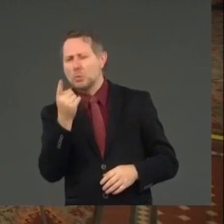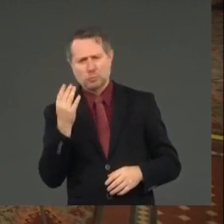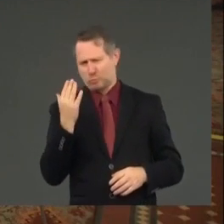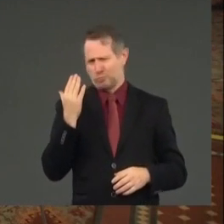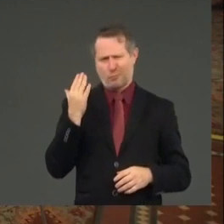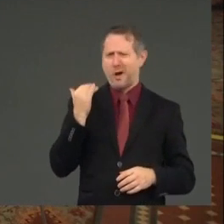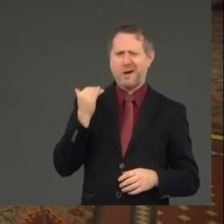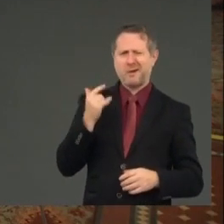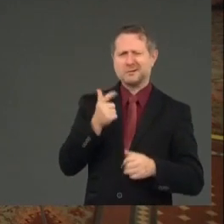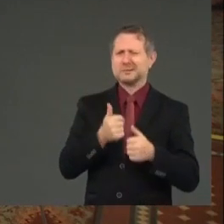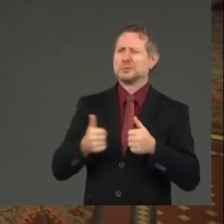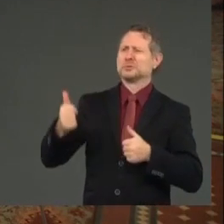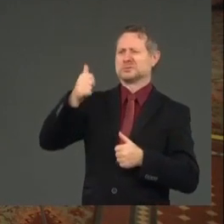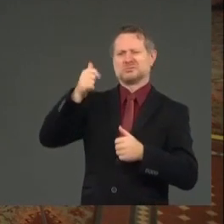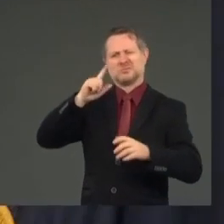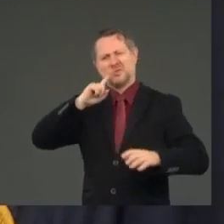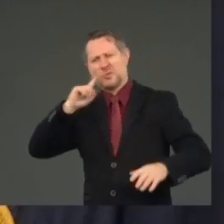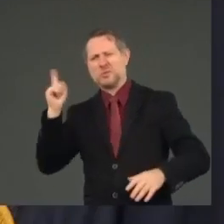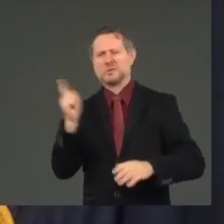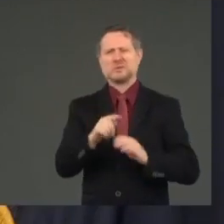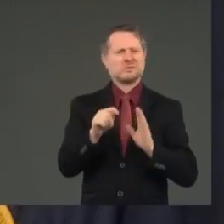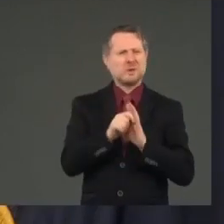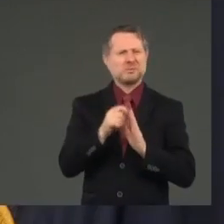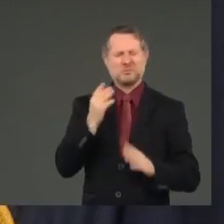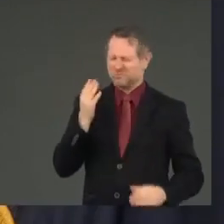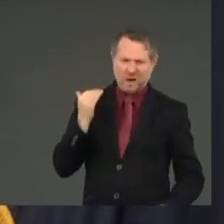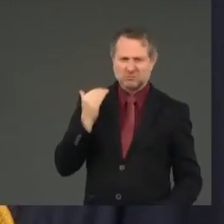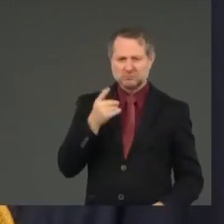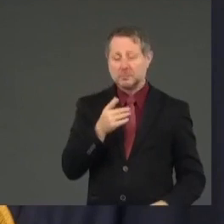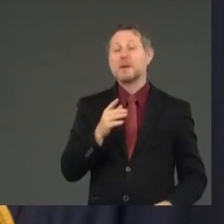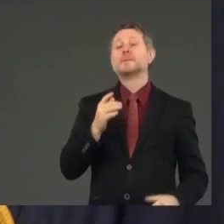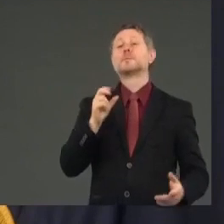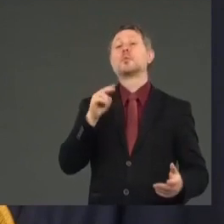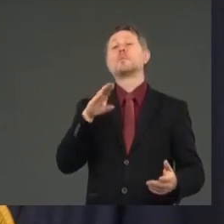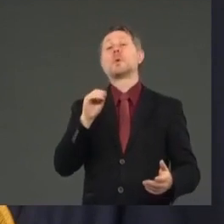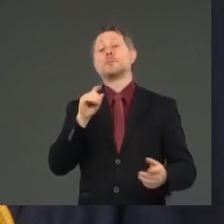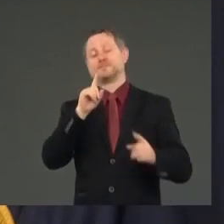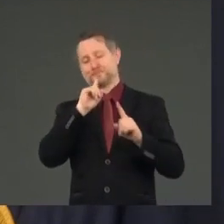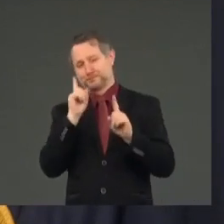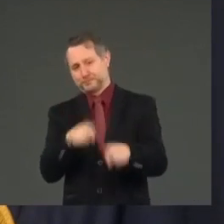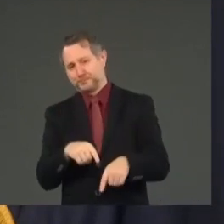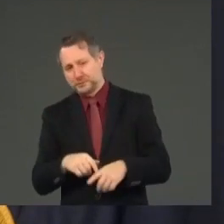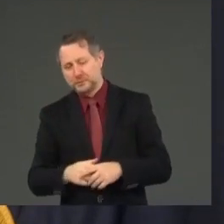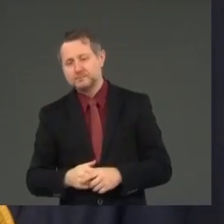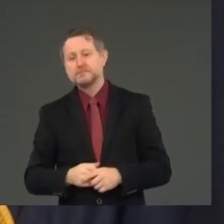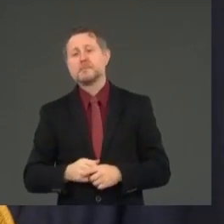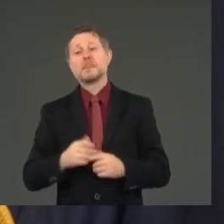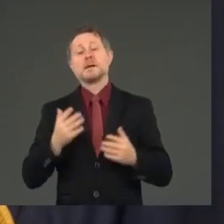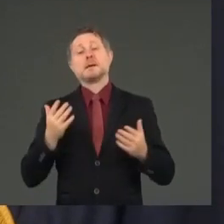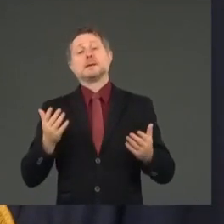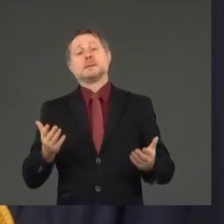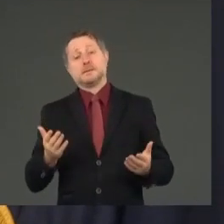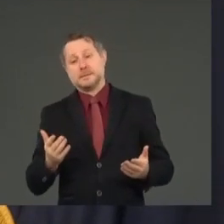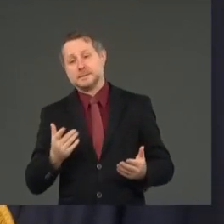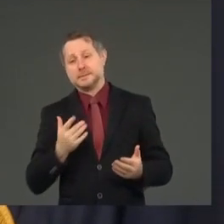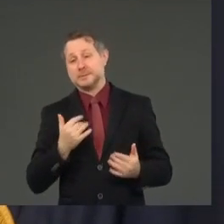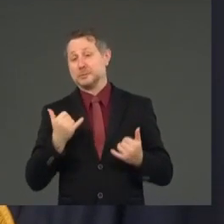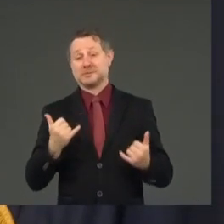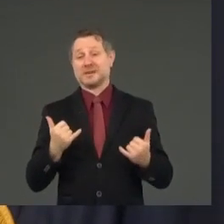IN REQUESTING ON COMMENT, I WAS WONDERING, WHY WAS THAT EXECUTIVE ORDER MADE AT THE TIME?